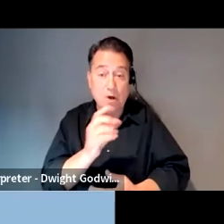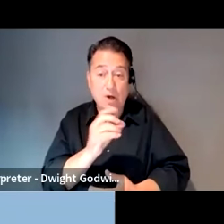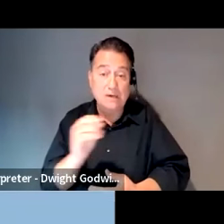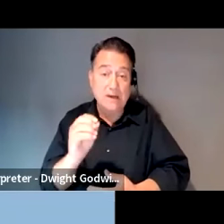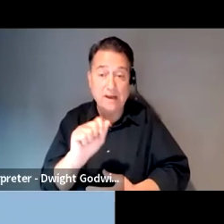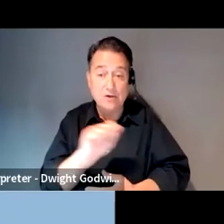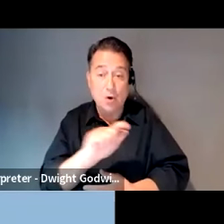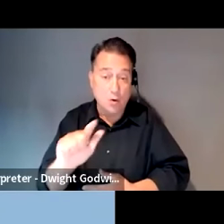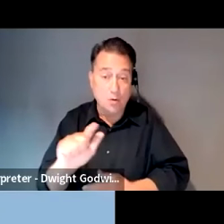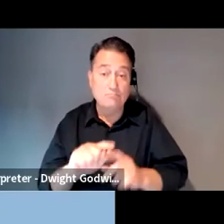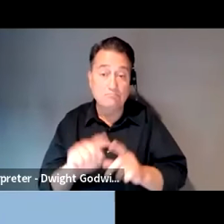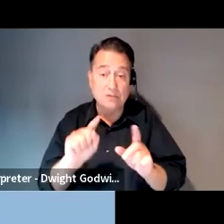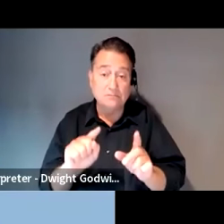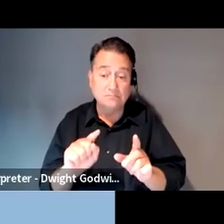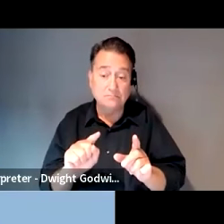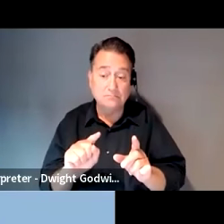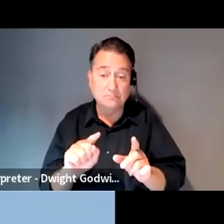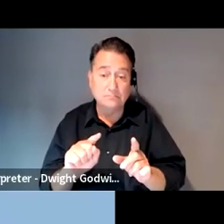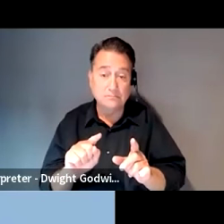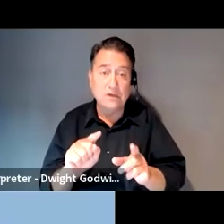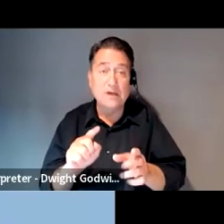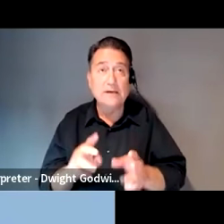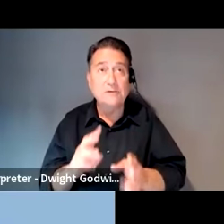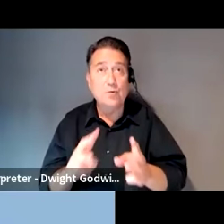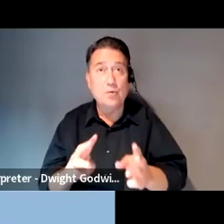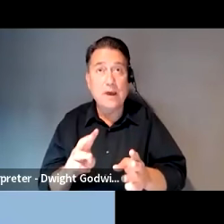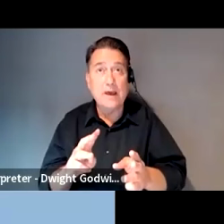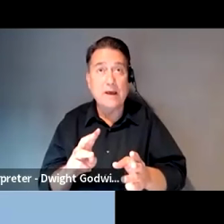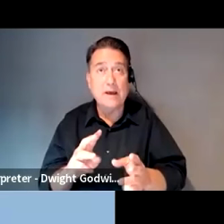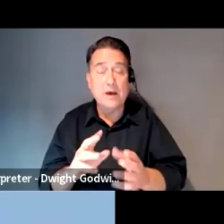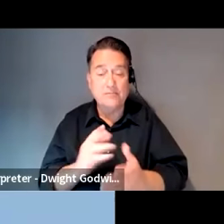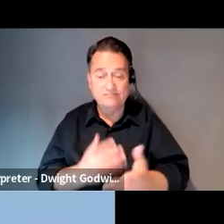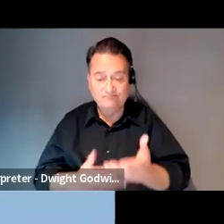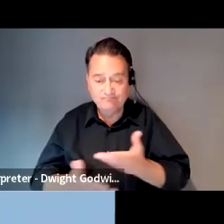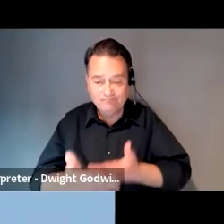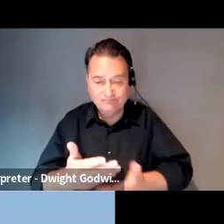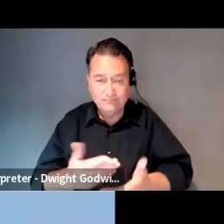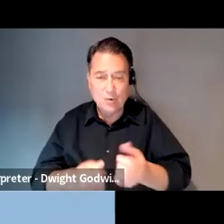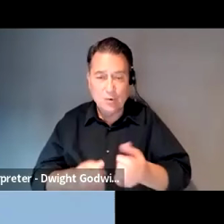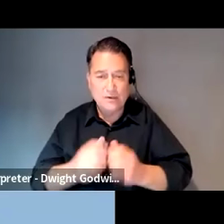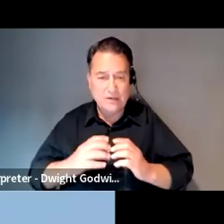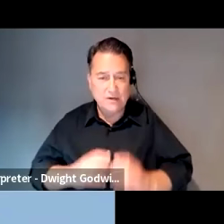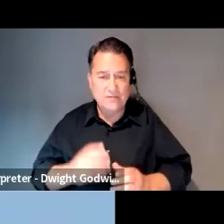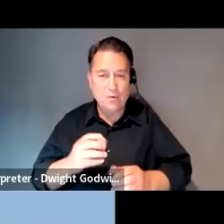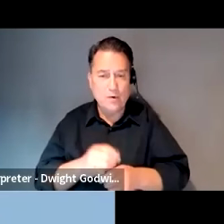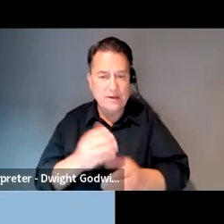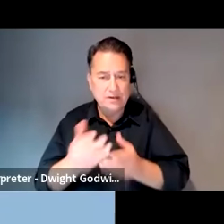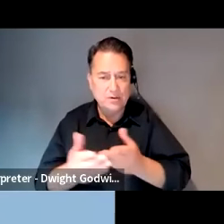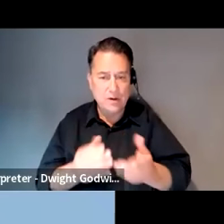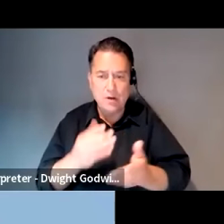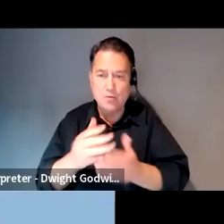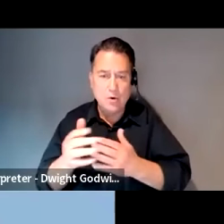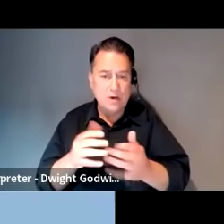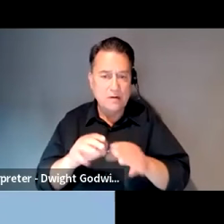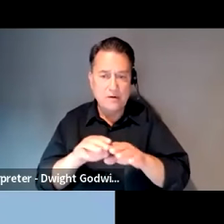but it is a way of engaging them in services at whatever level is needed.